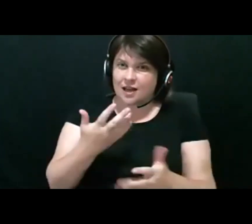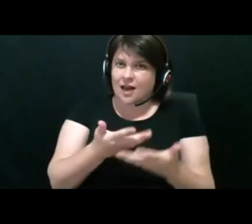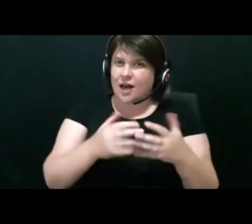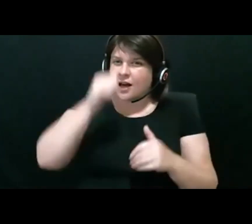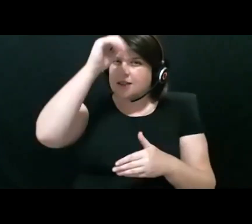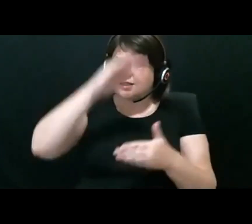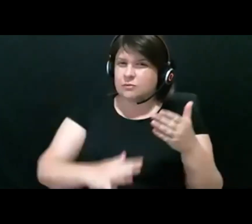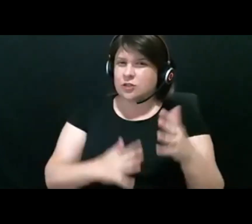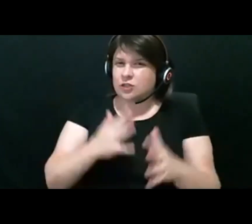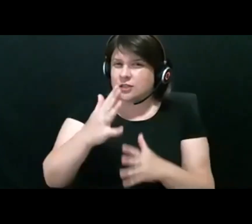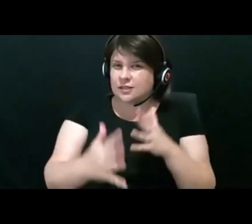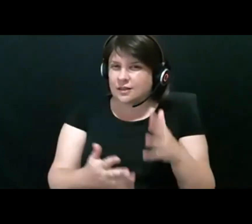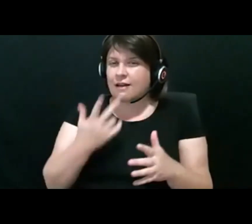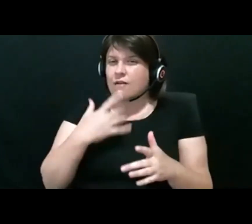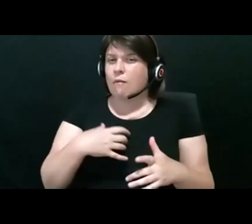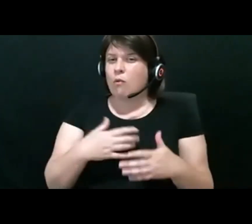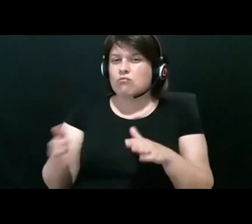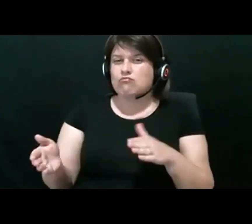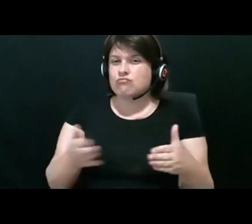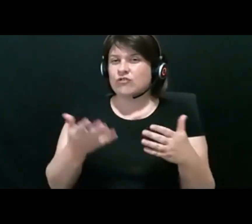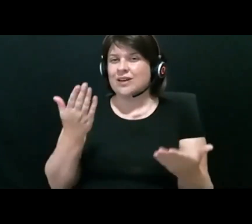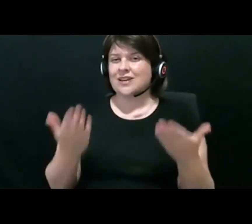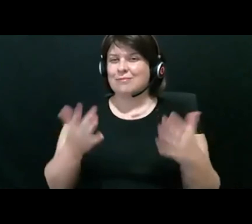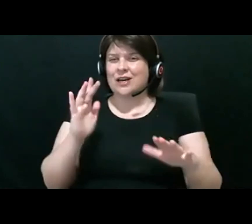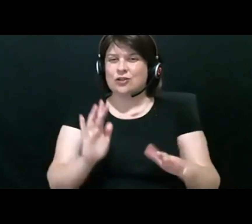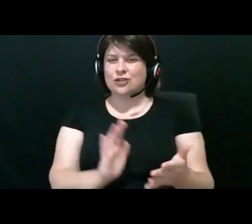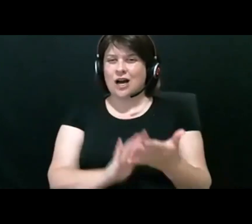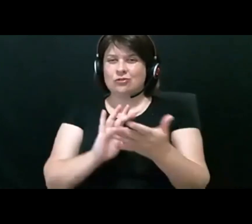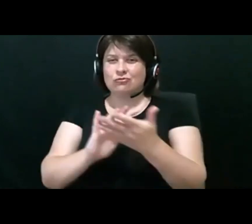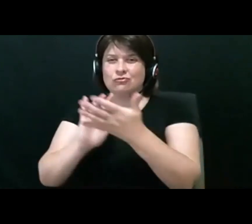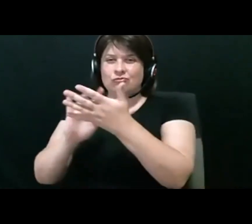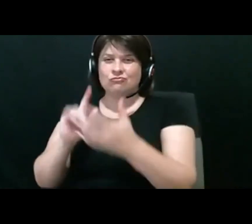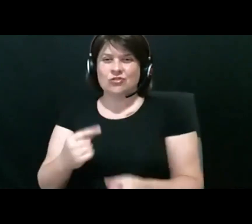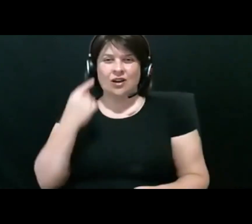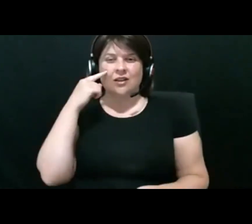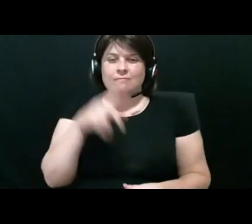a movement than as a touch. That's probably more likely to be retained as the condition progresses.